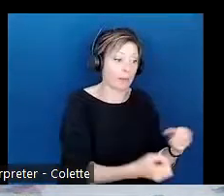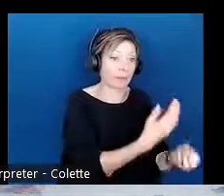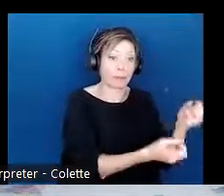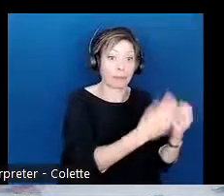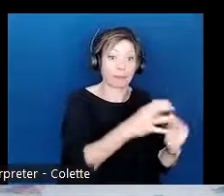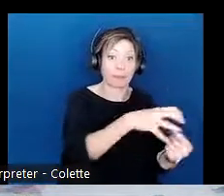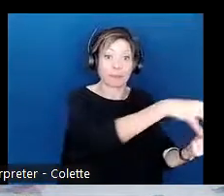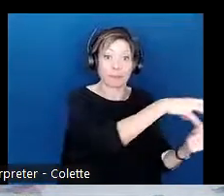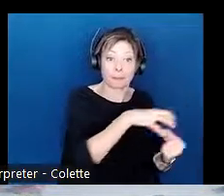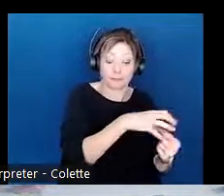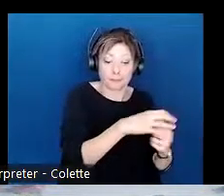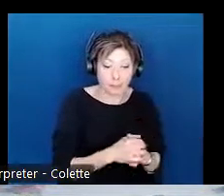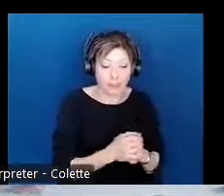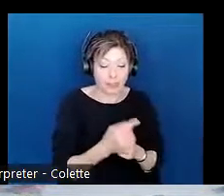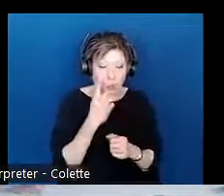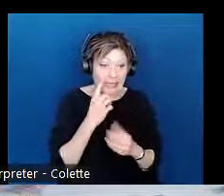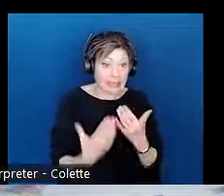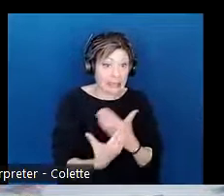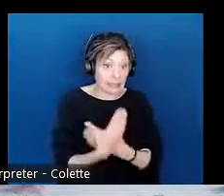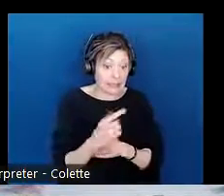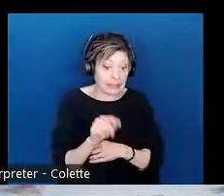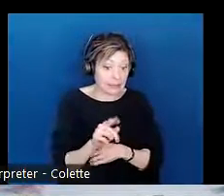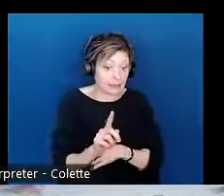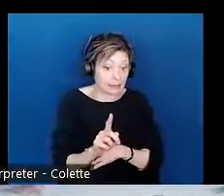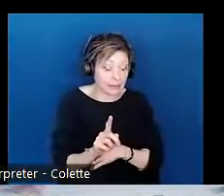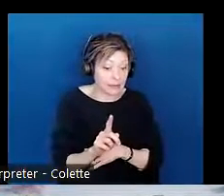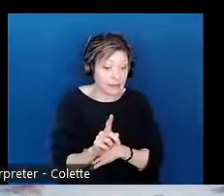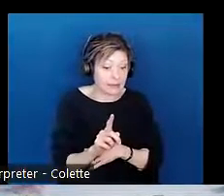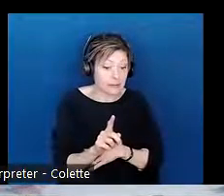And I think we can see underneath there's things called gills